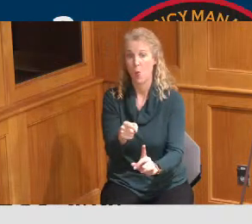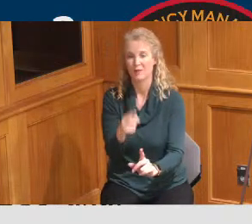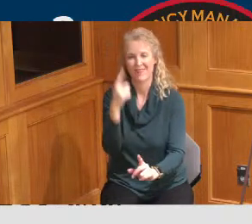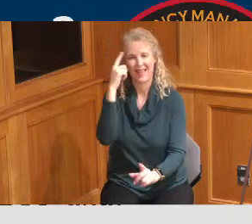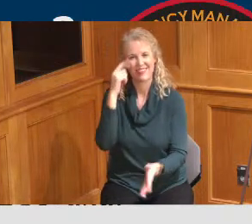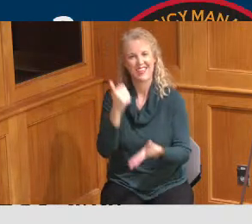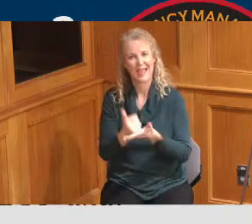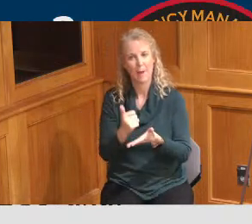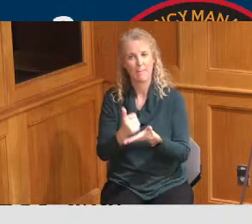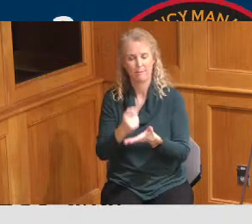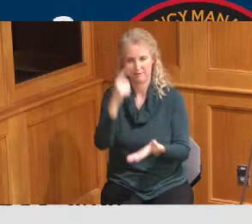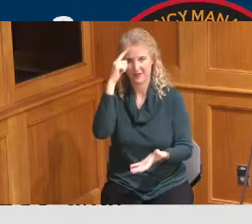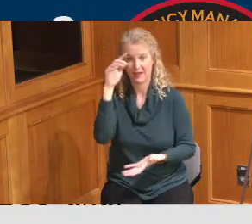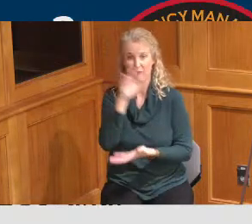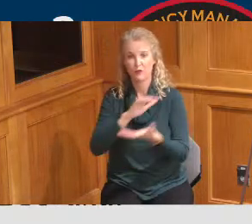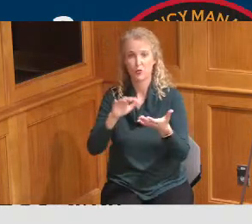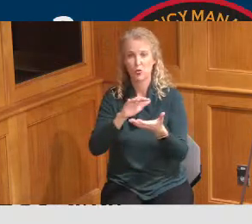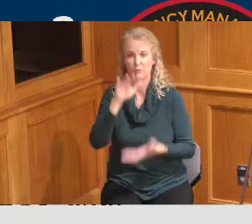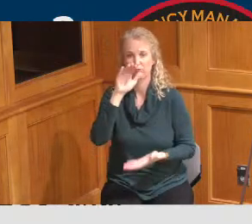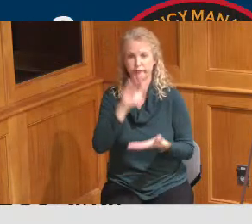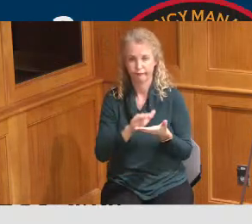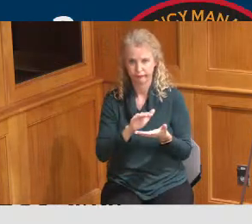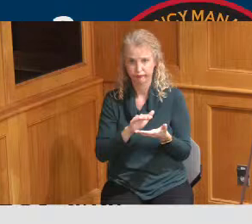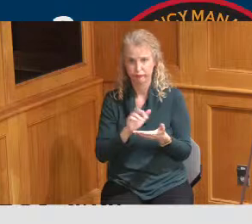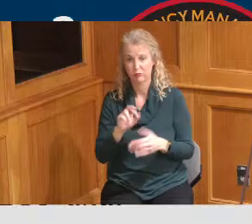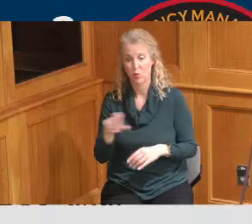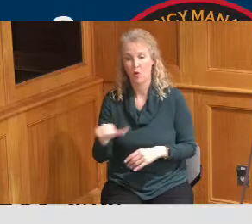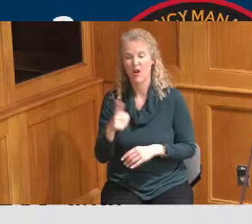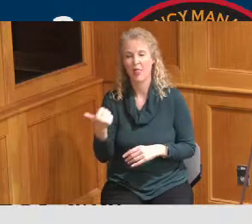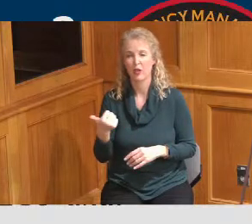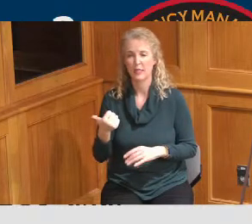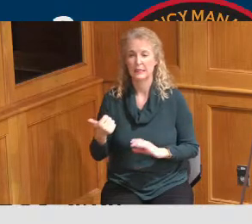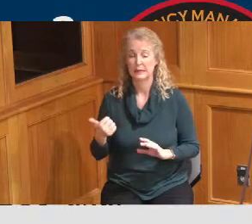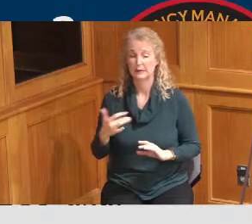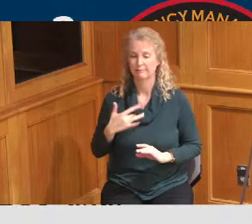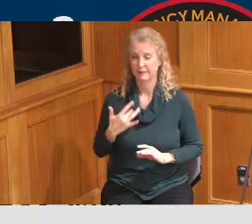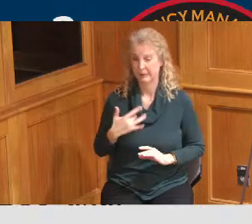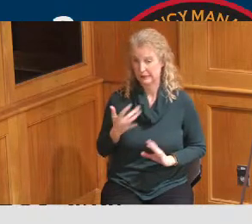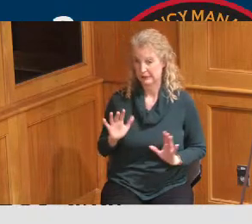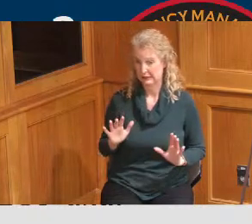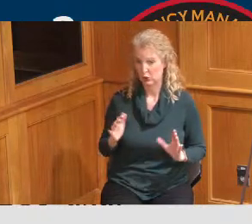confusion or any other feelings that might come out of it so we have a a system for that in place